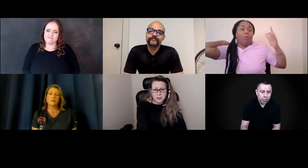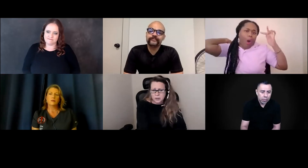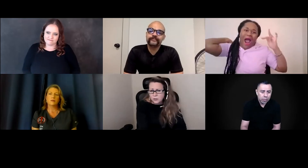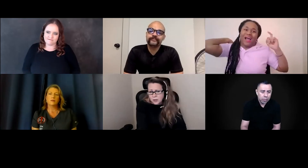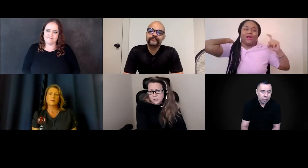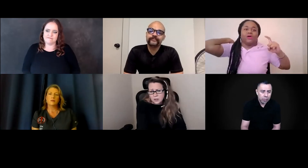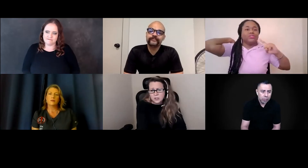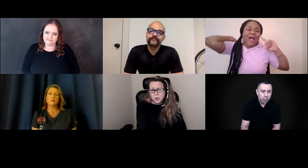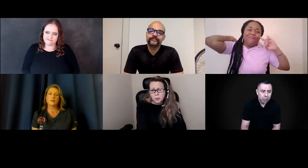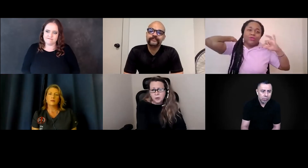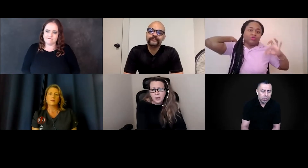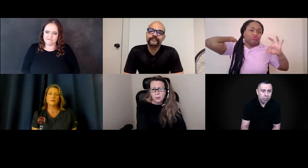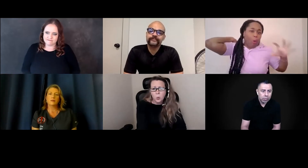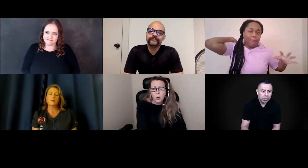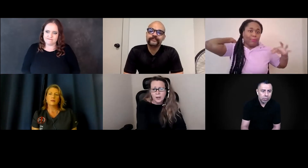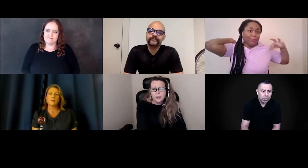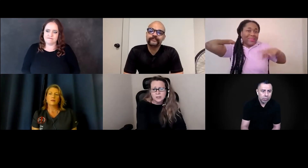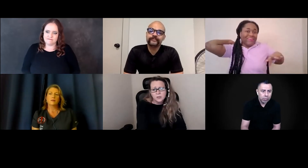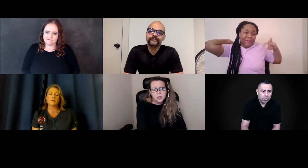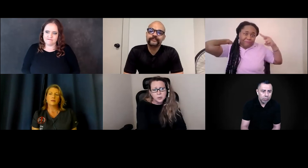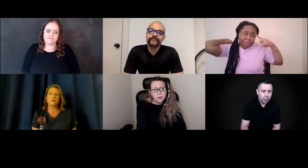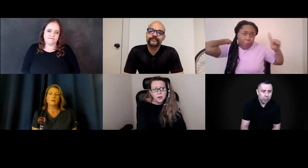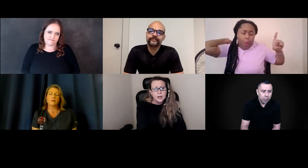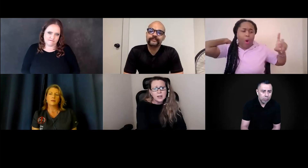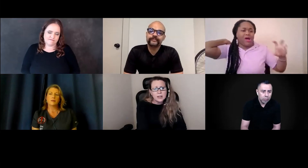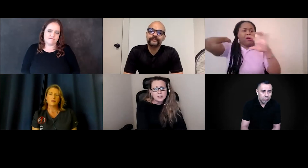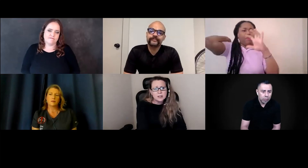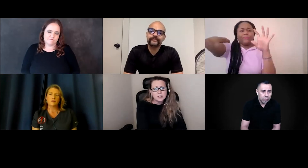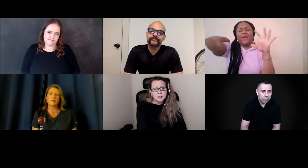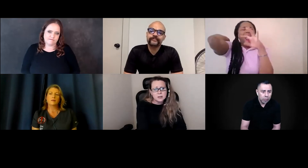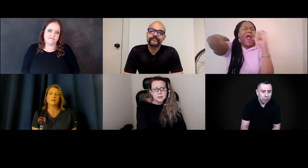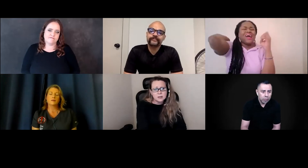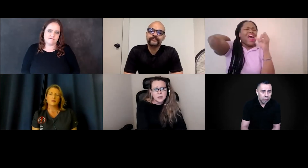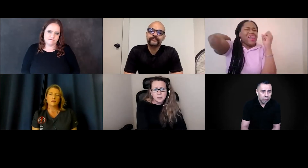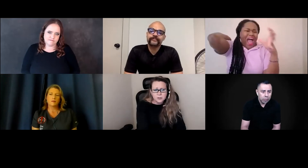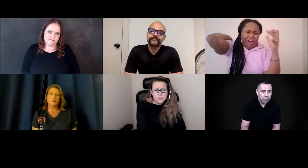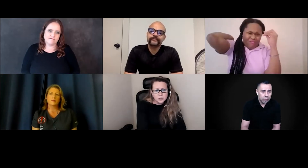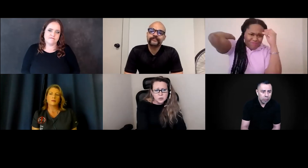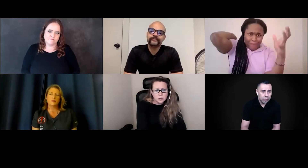benefit of a deaf interpreter and why a deaf interpreter is beneficial.